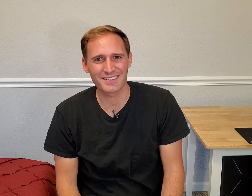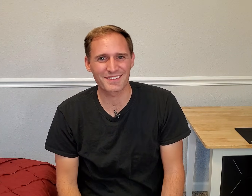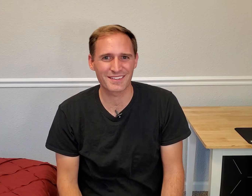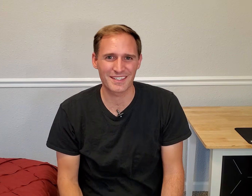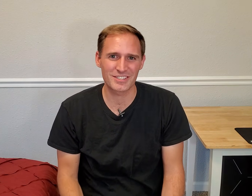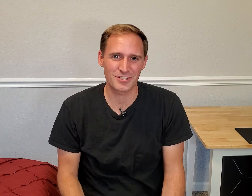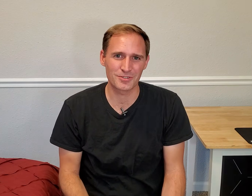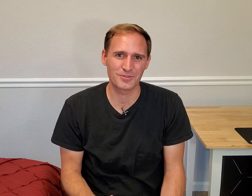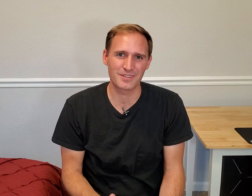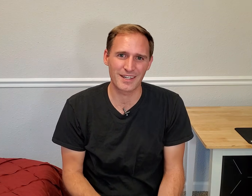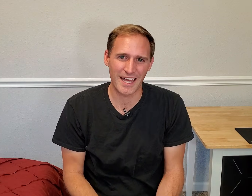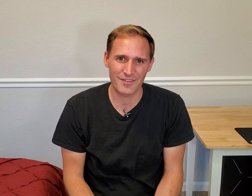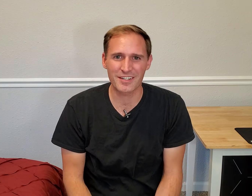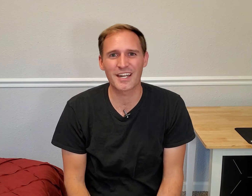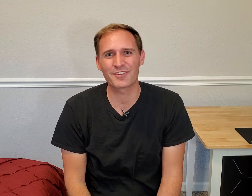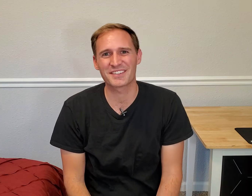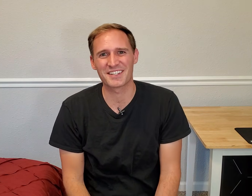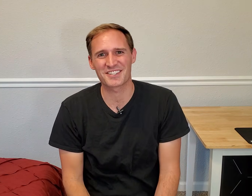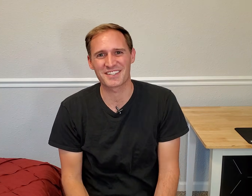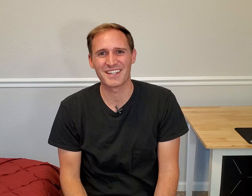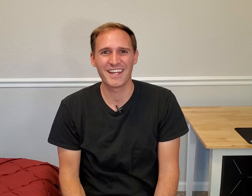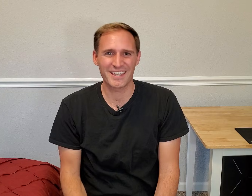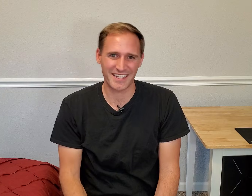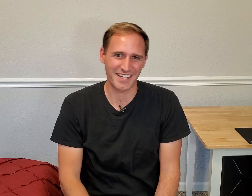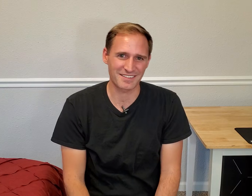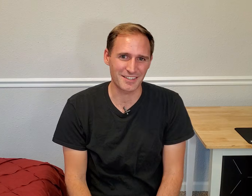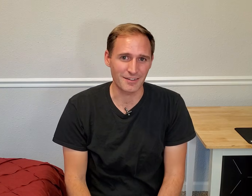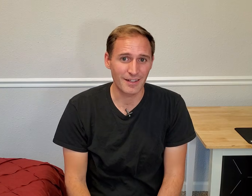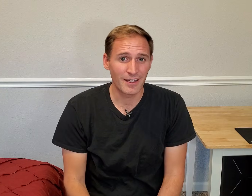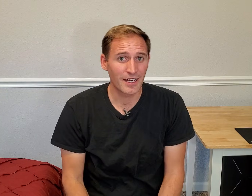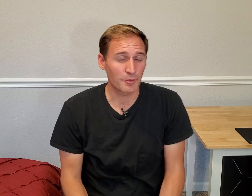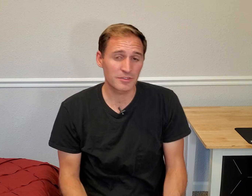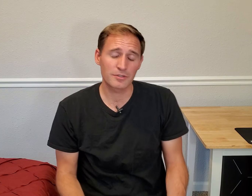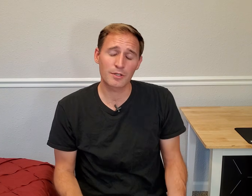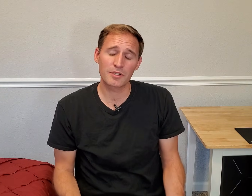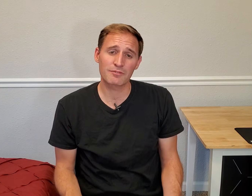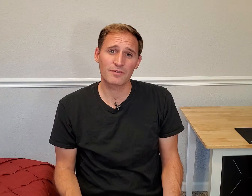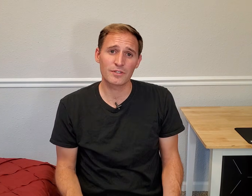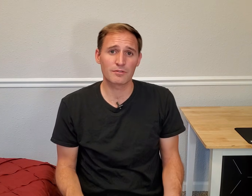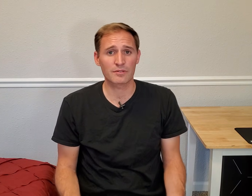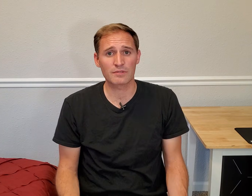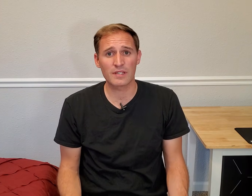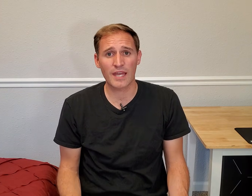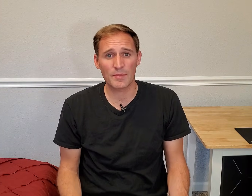to get you having a conversation in ASL. I will do a quick review or a recap of